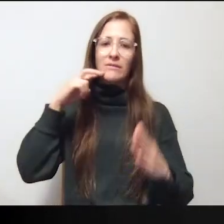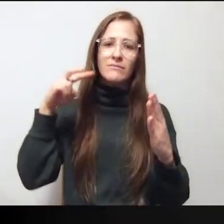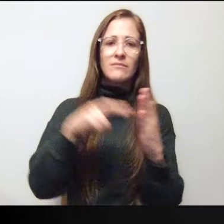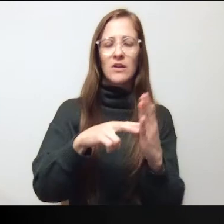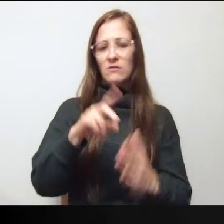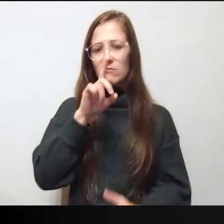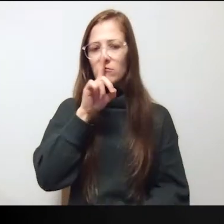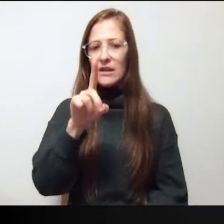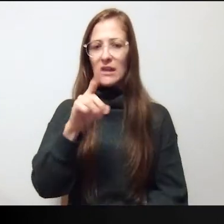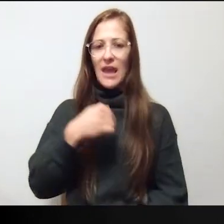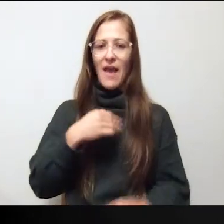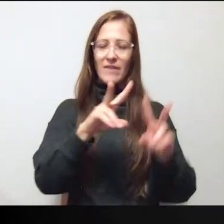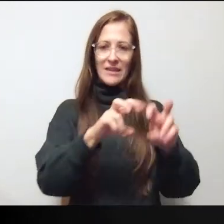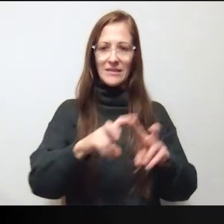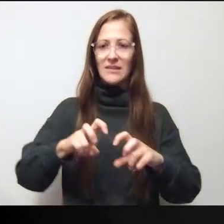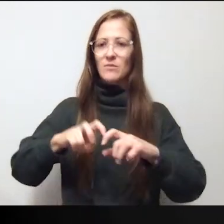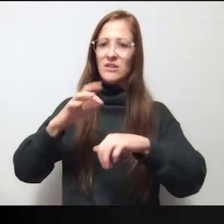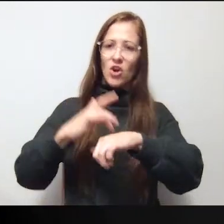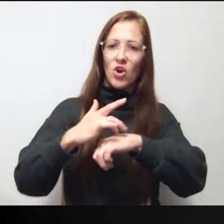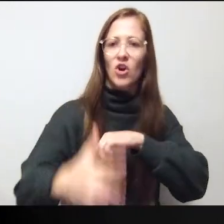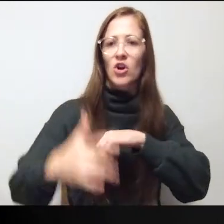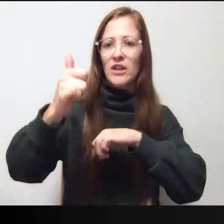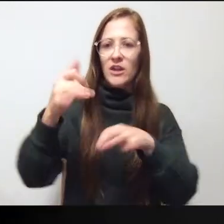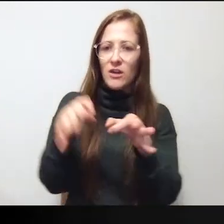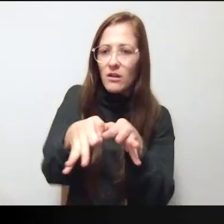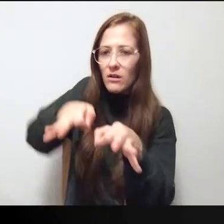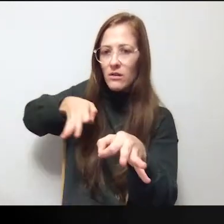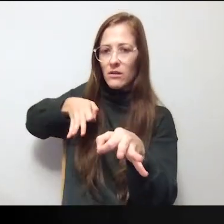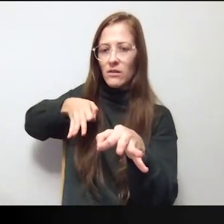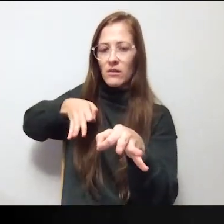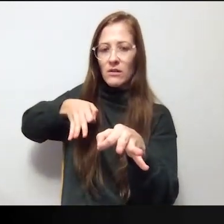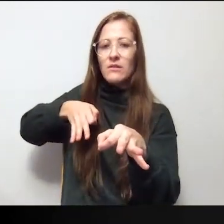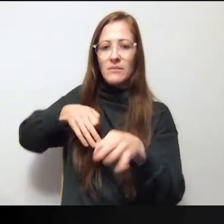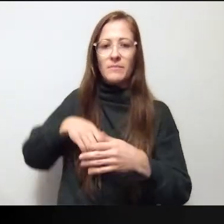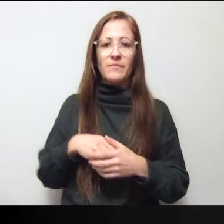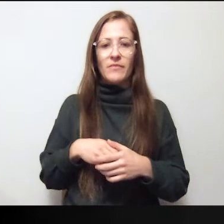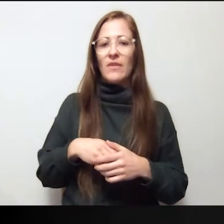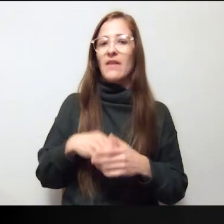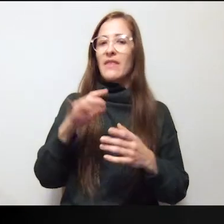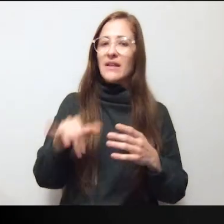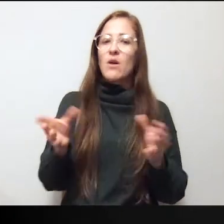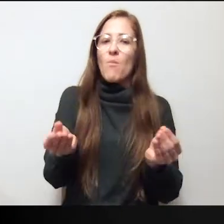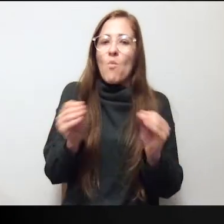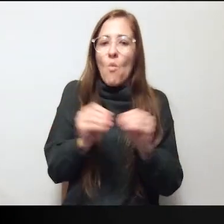having those assessments done earlier. I feel like that has been more common since COVID